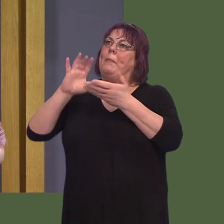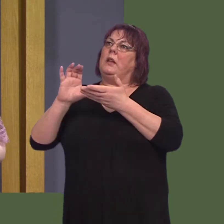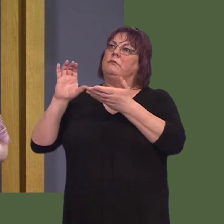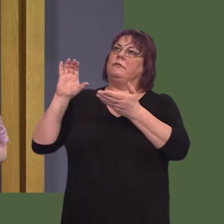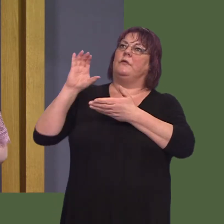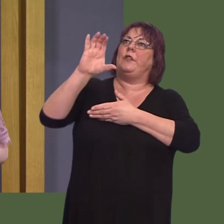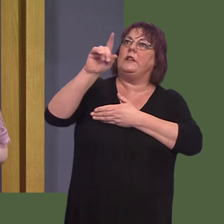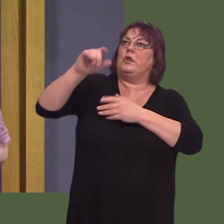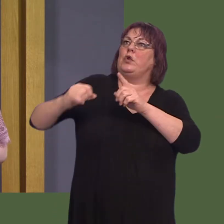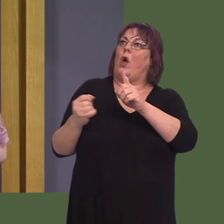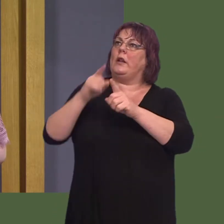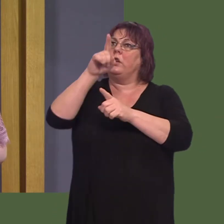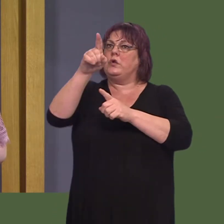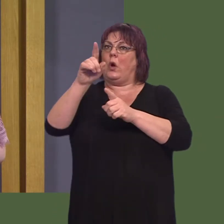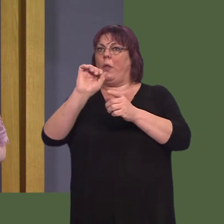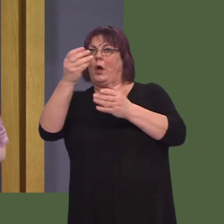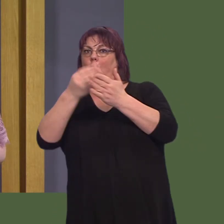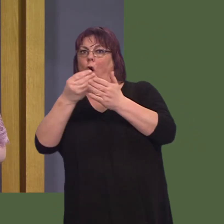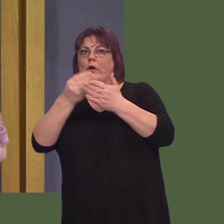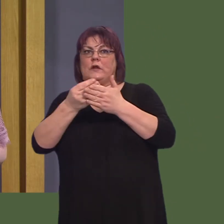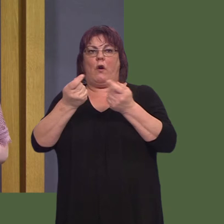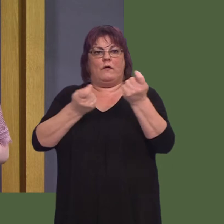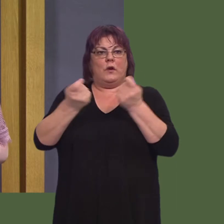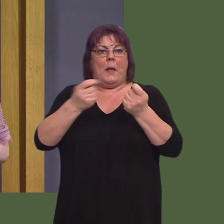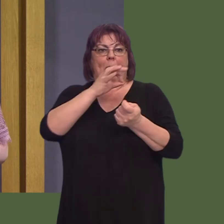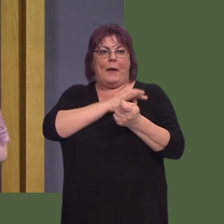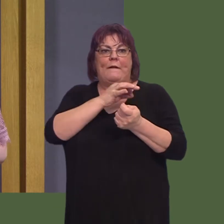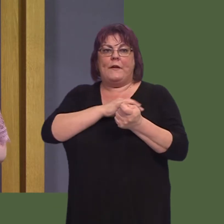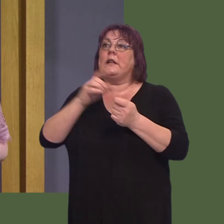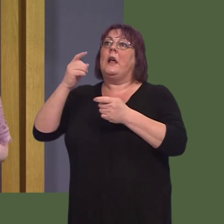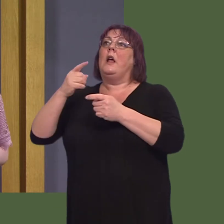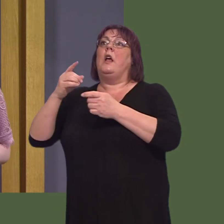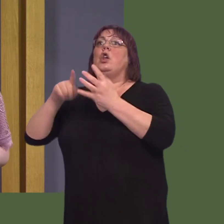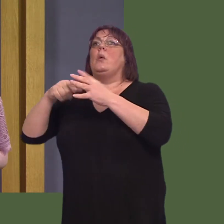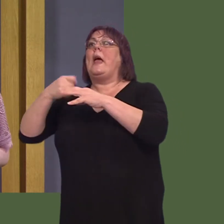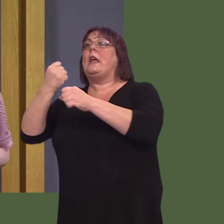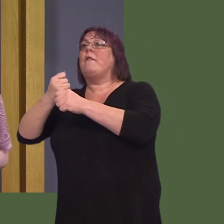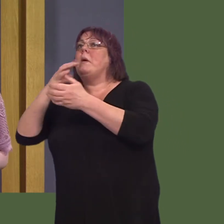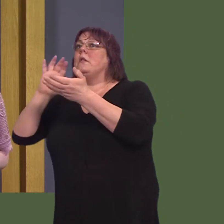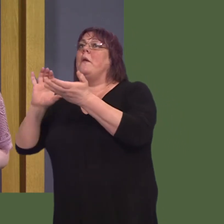cost of administrating those welfare benefits will be transferred, alongside the powers.